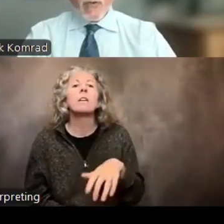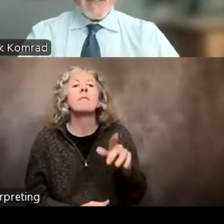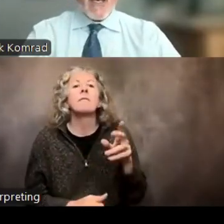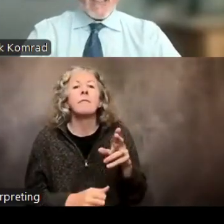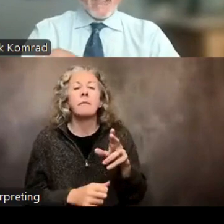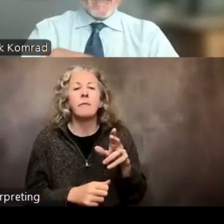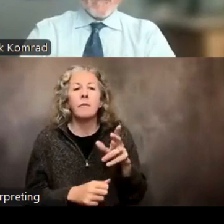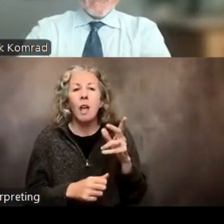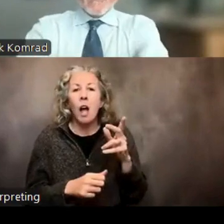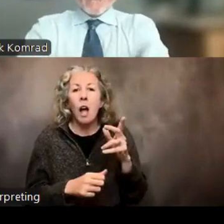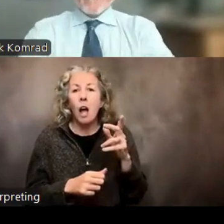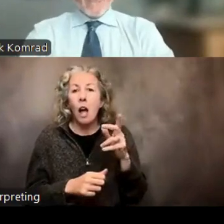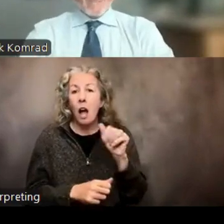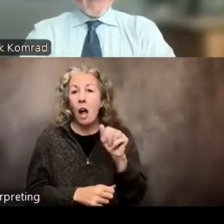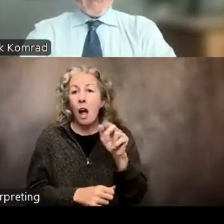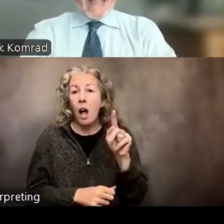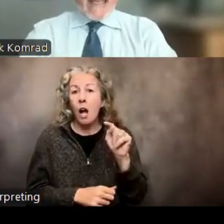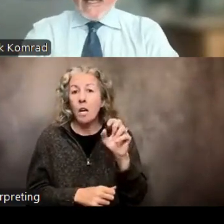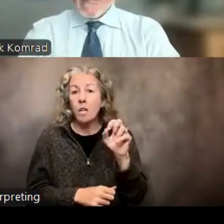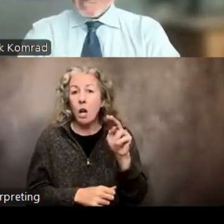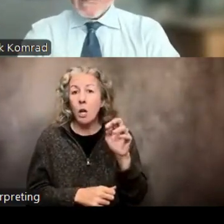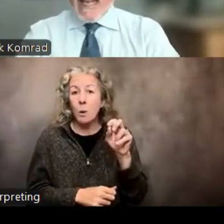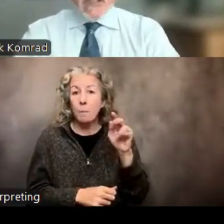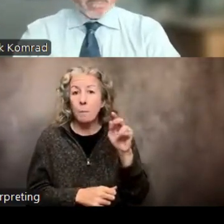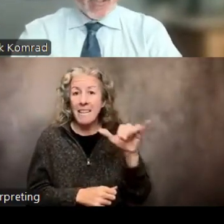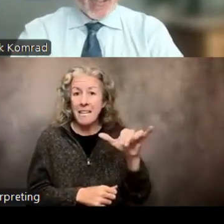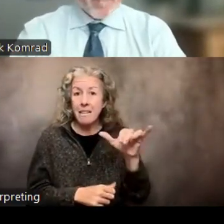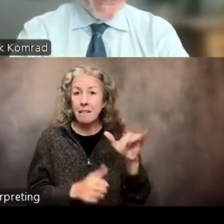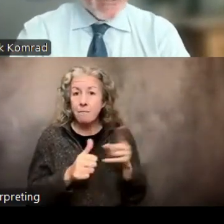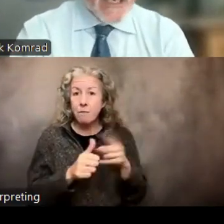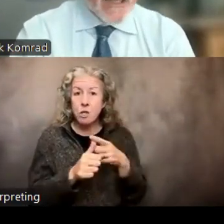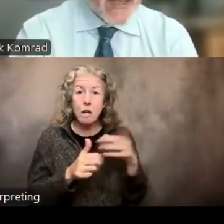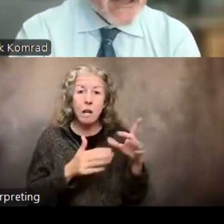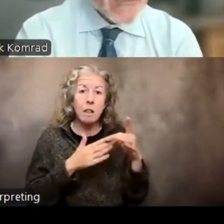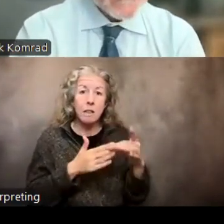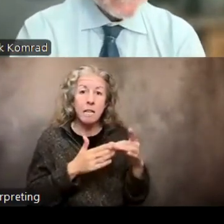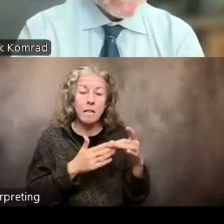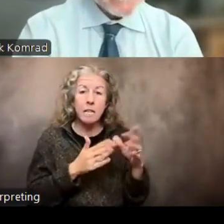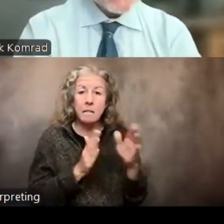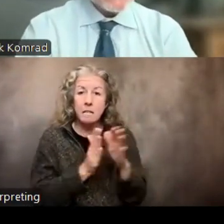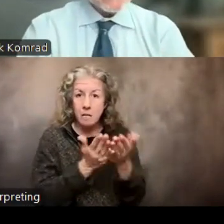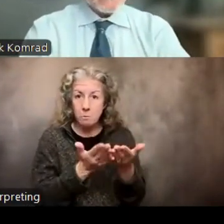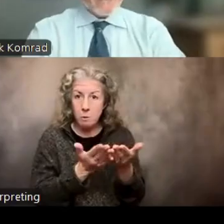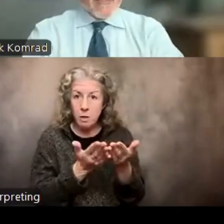autonomy, the leading textbook of medical ethics is this